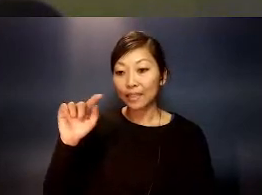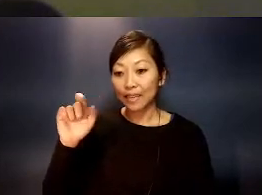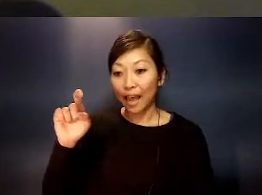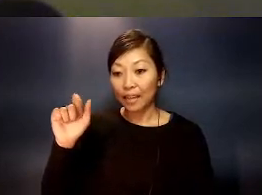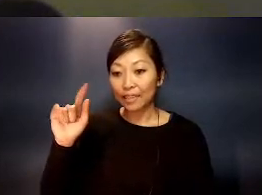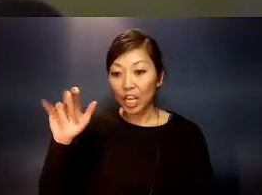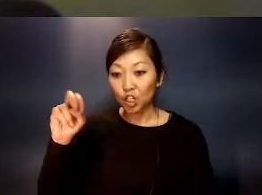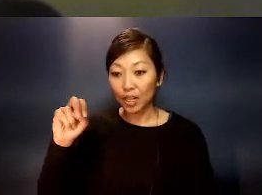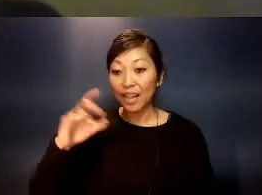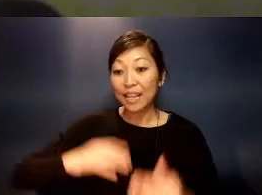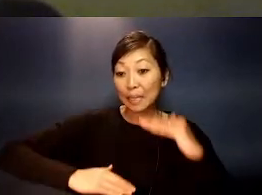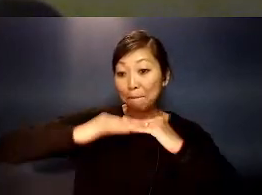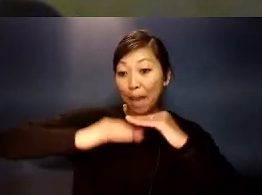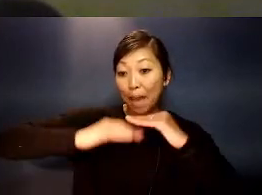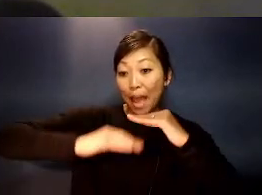AMENDMENTS AND ADOPTION.